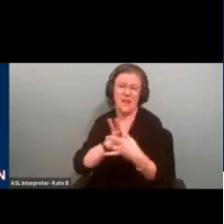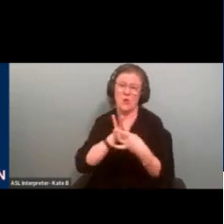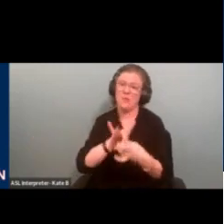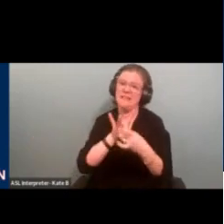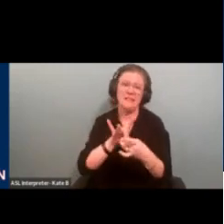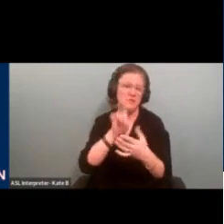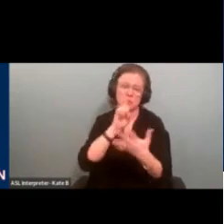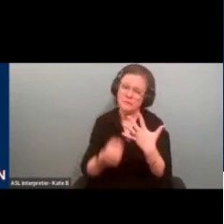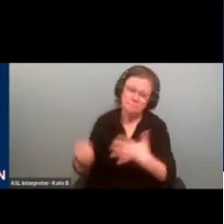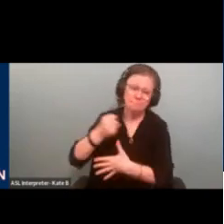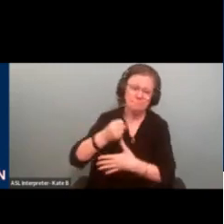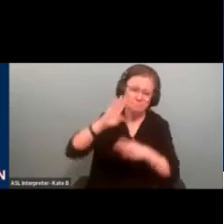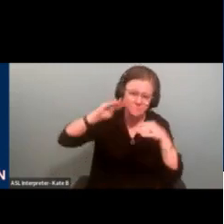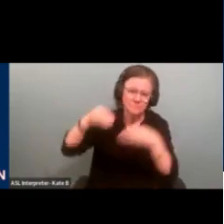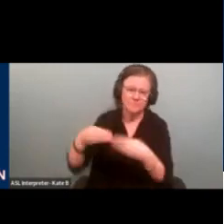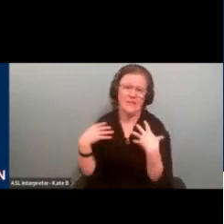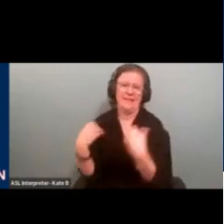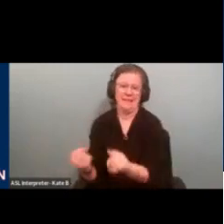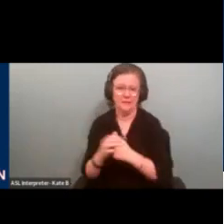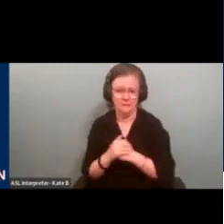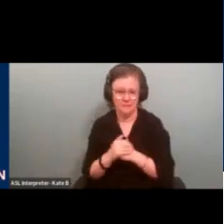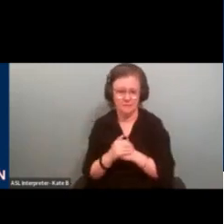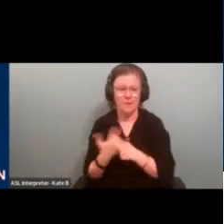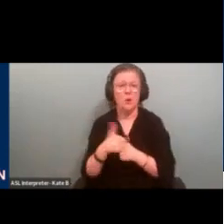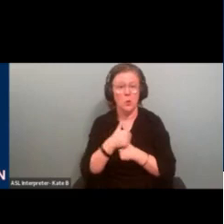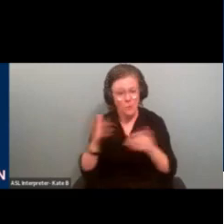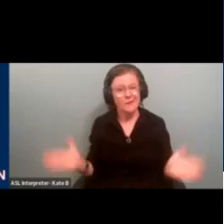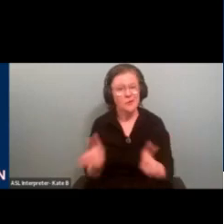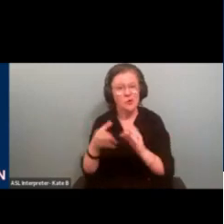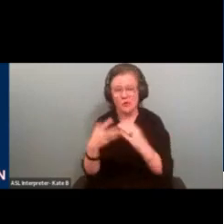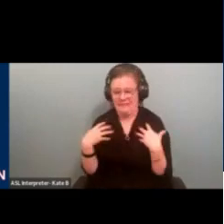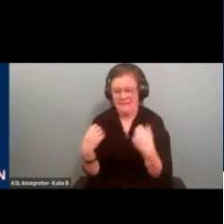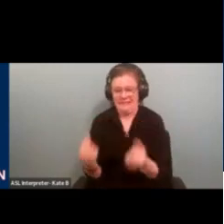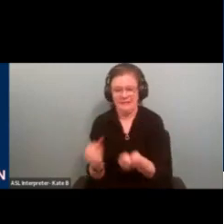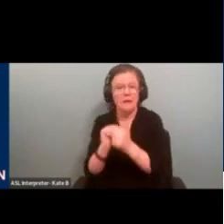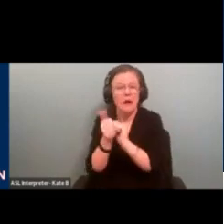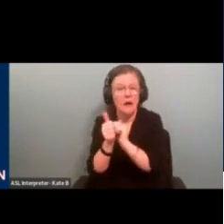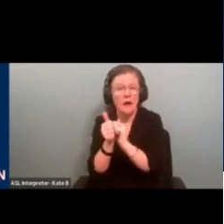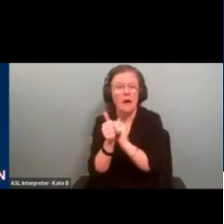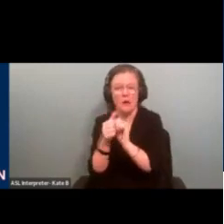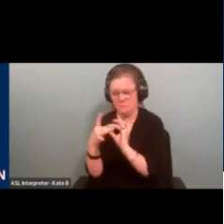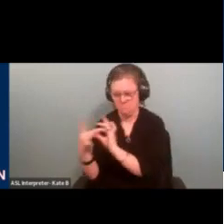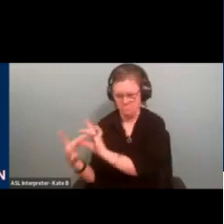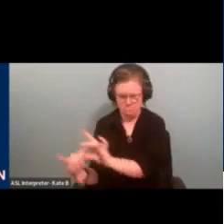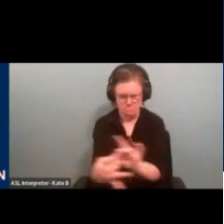of healing. Wraparound facilitates healing by creating an infrastructure for forming